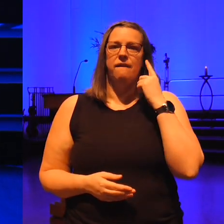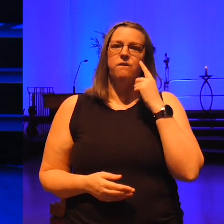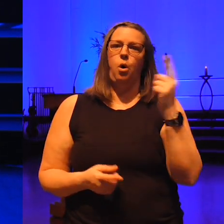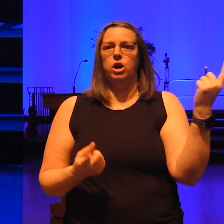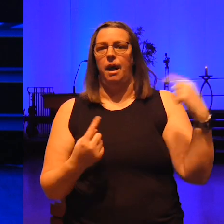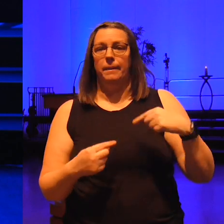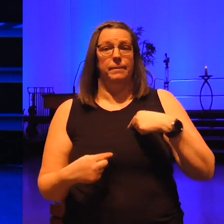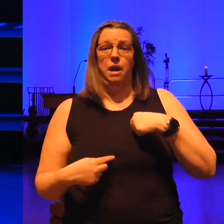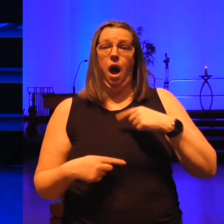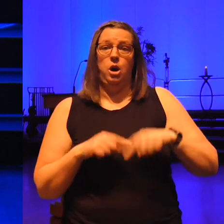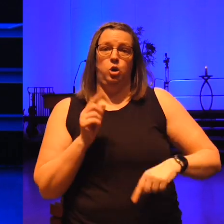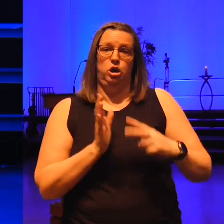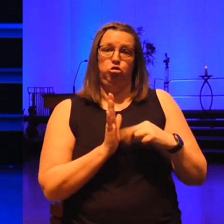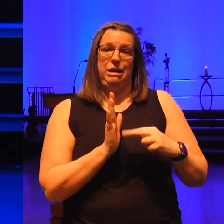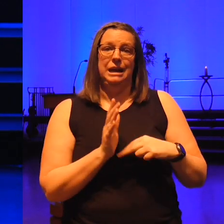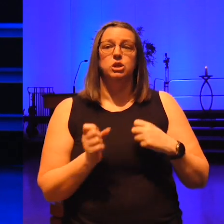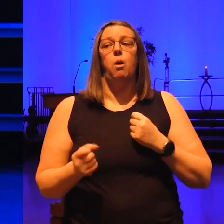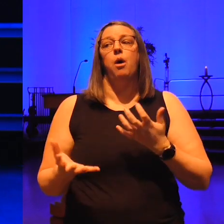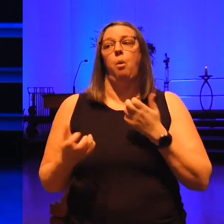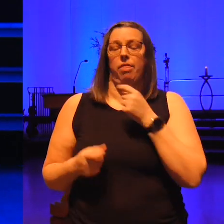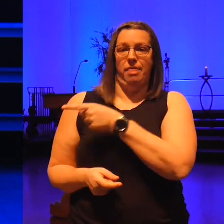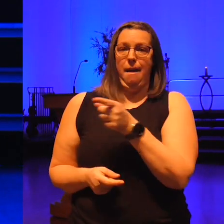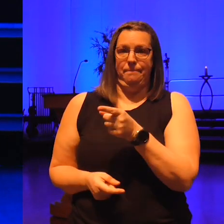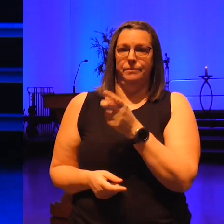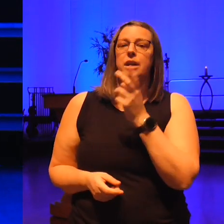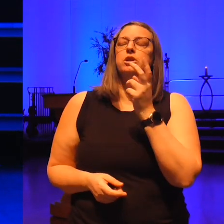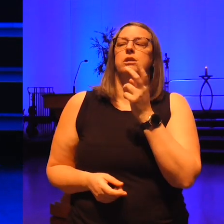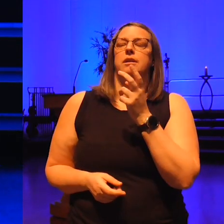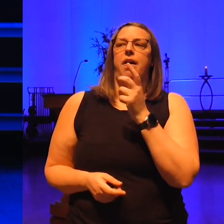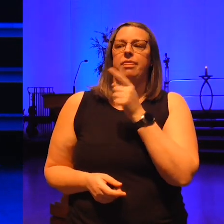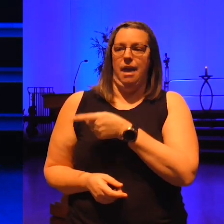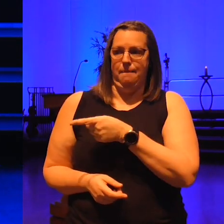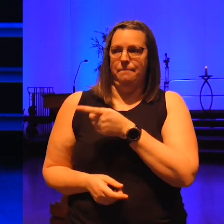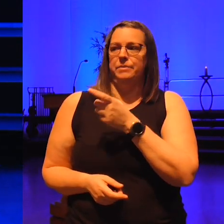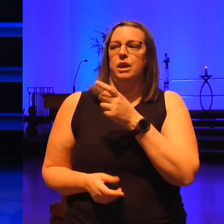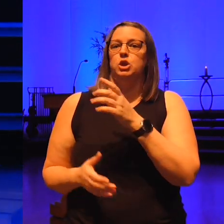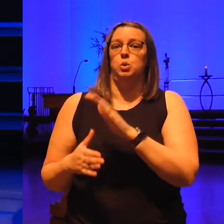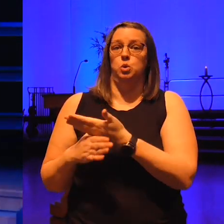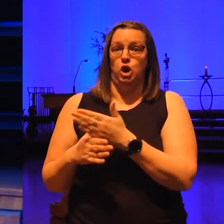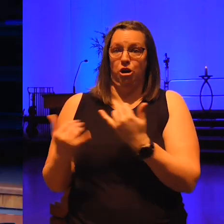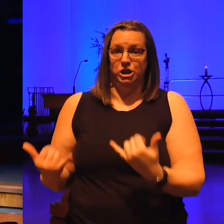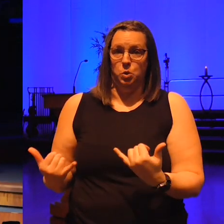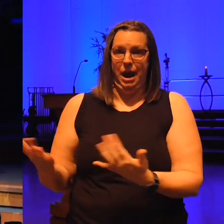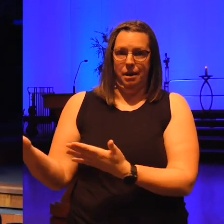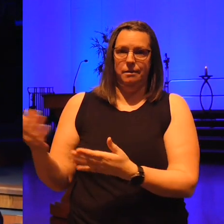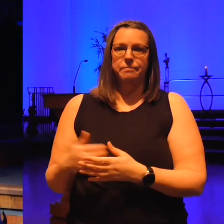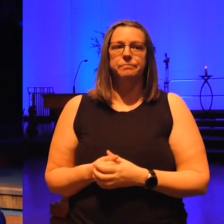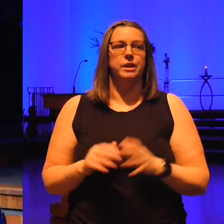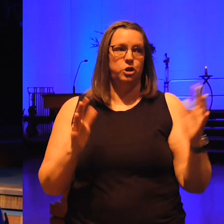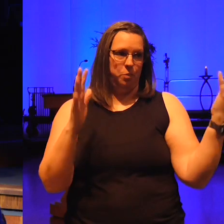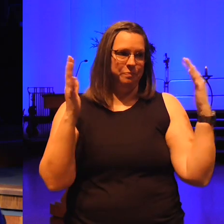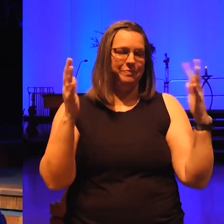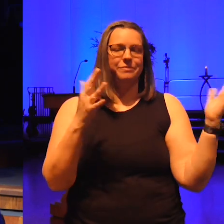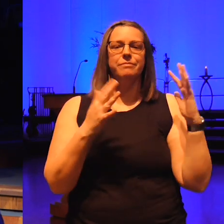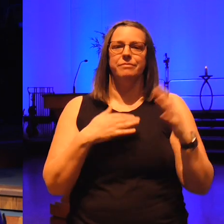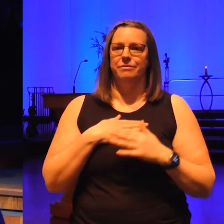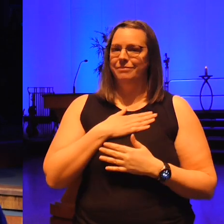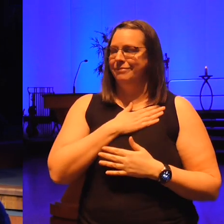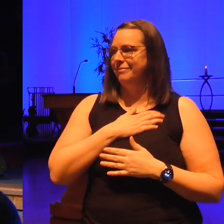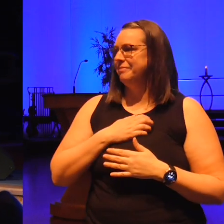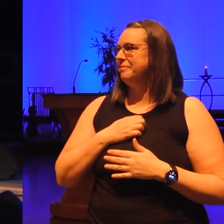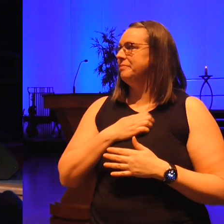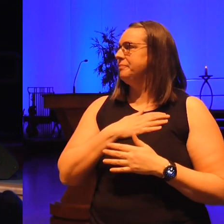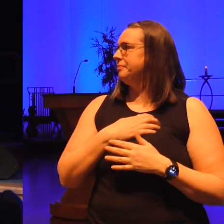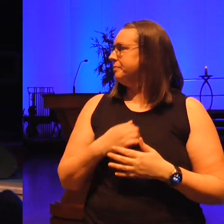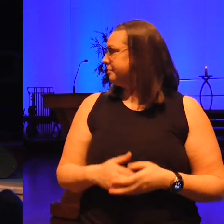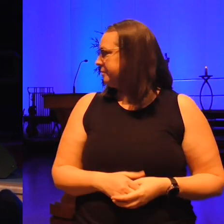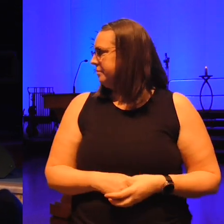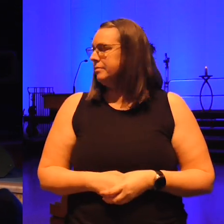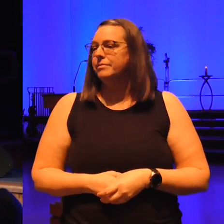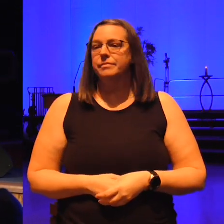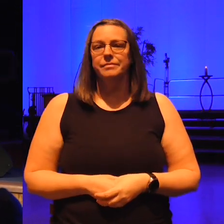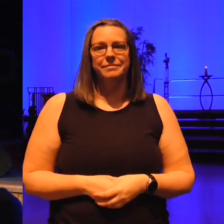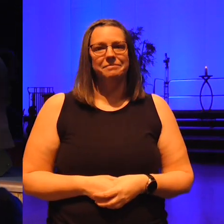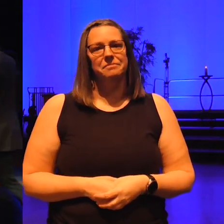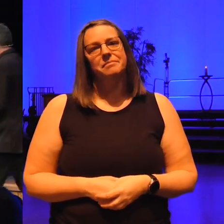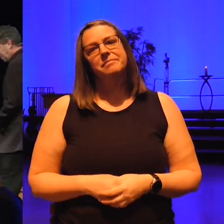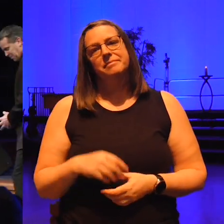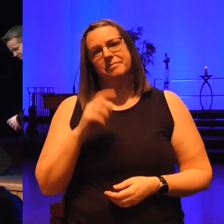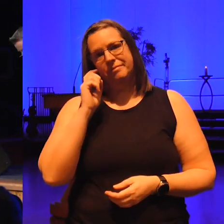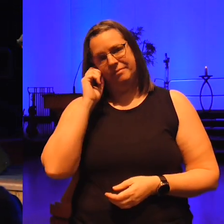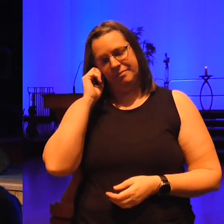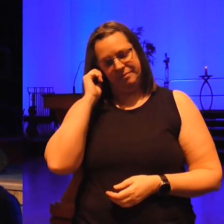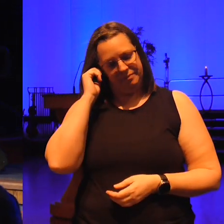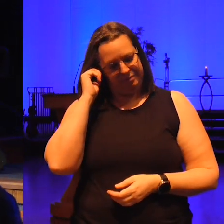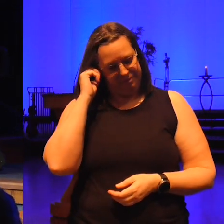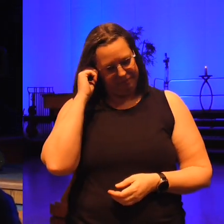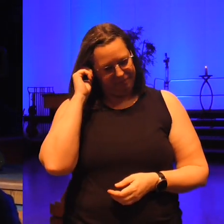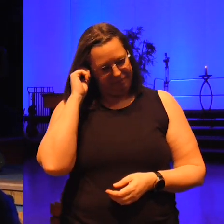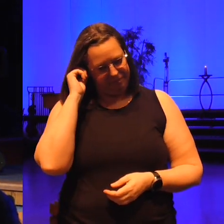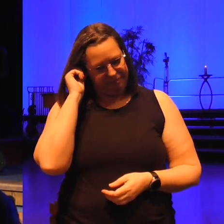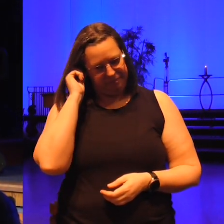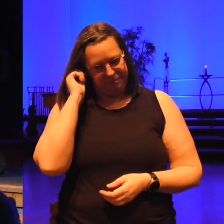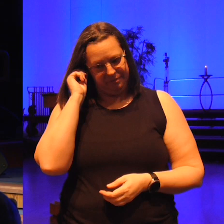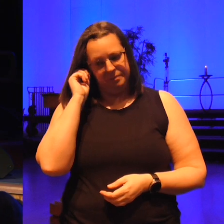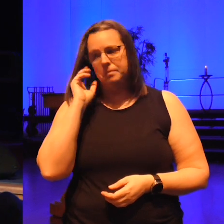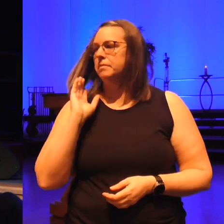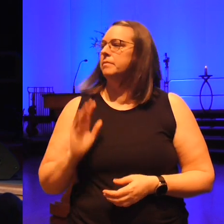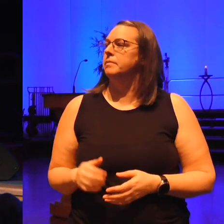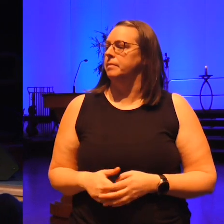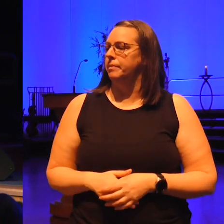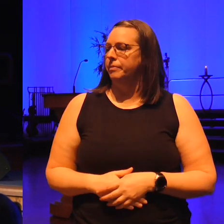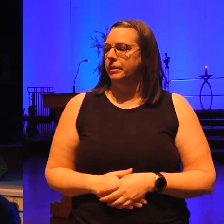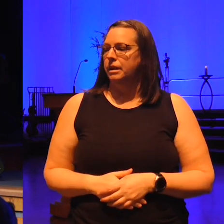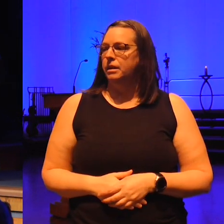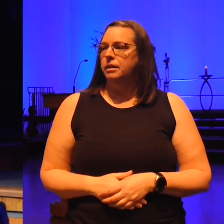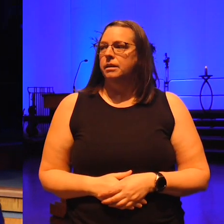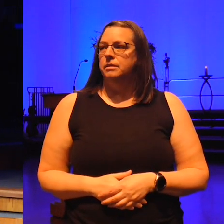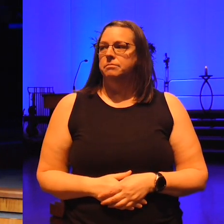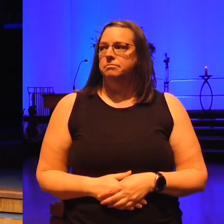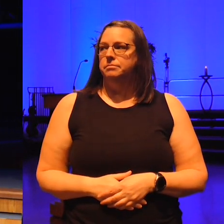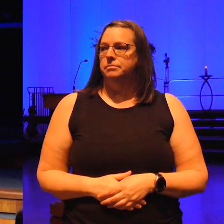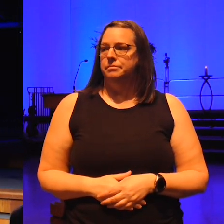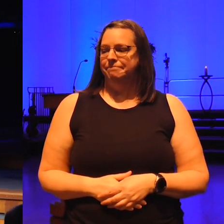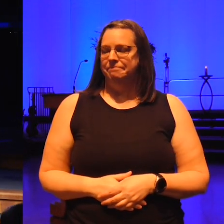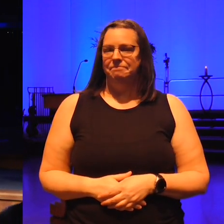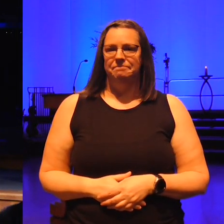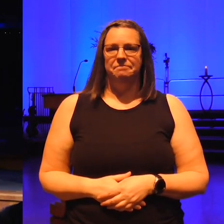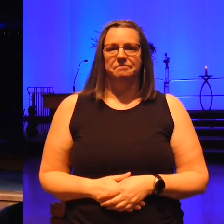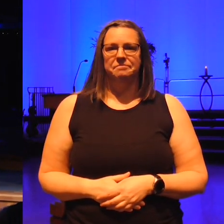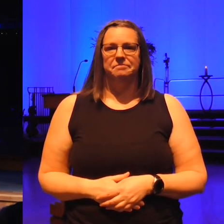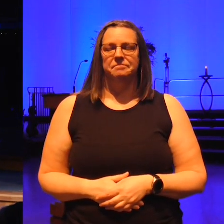I would like them to share it with you today so let's hear it for Brenan flood